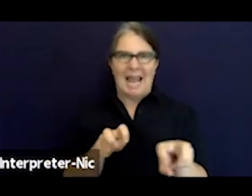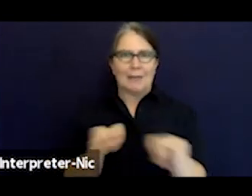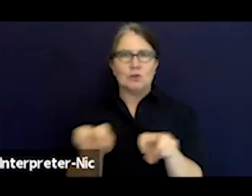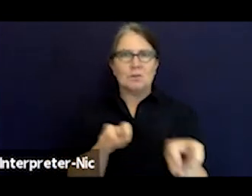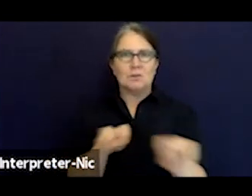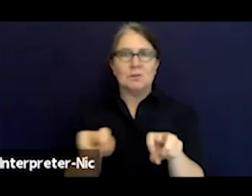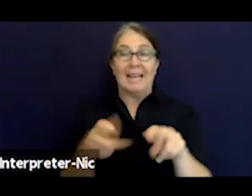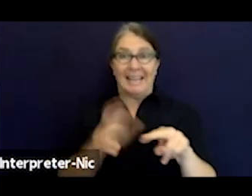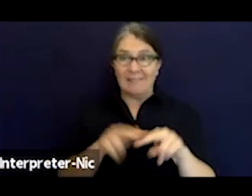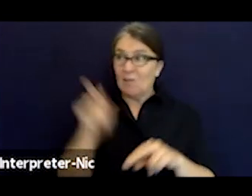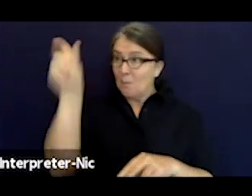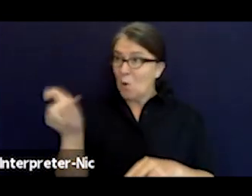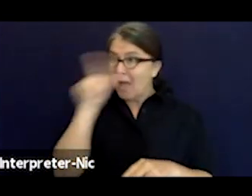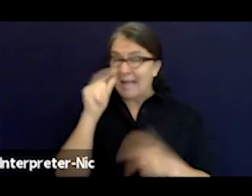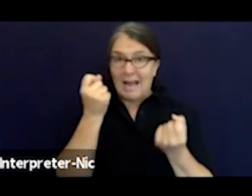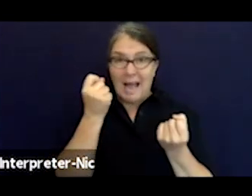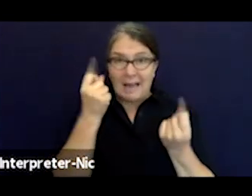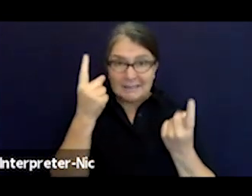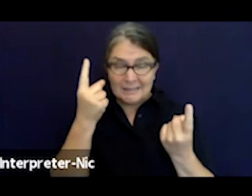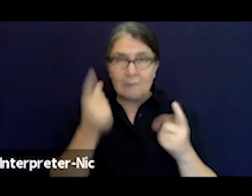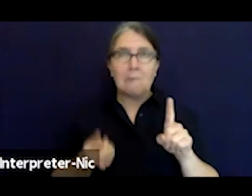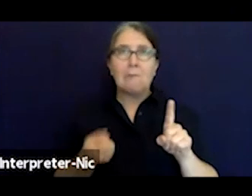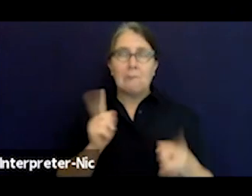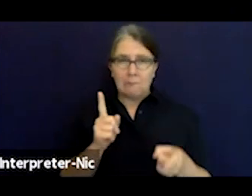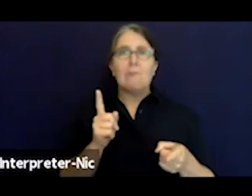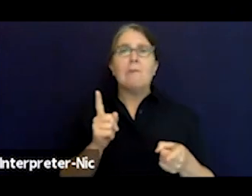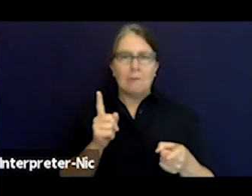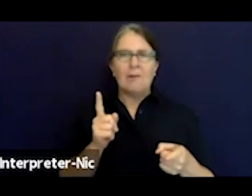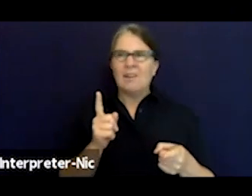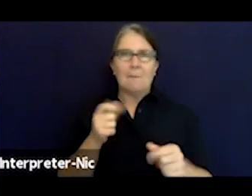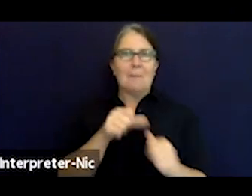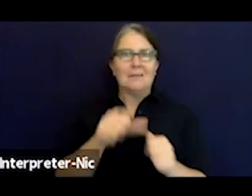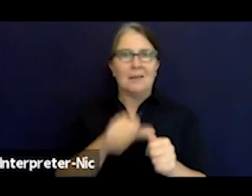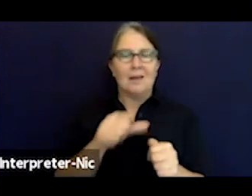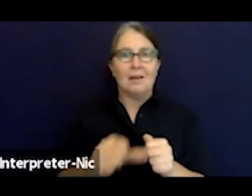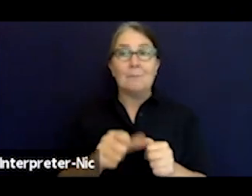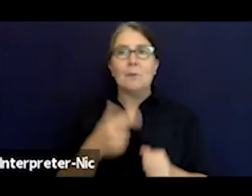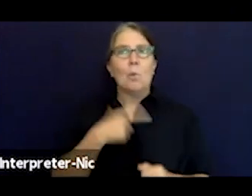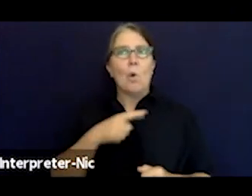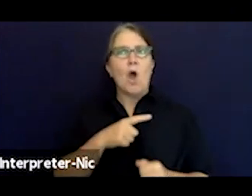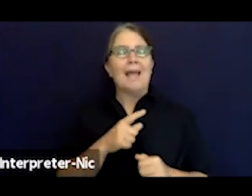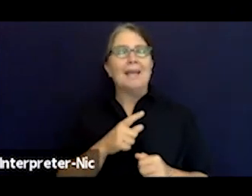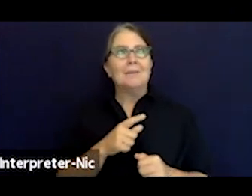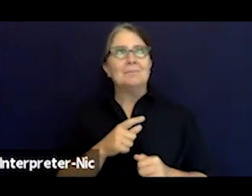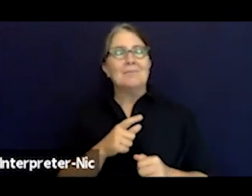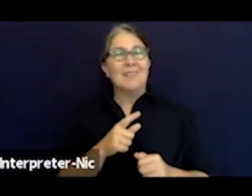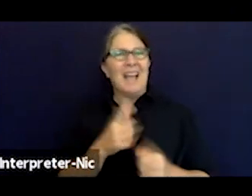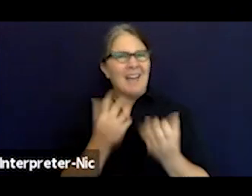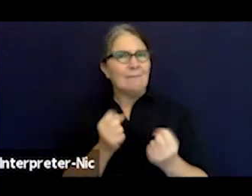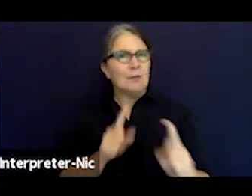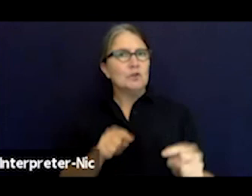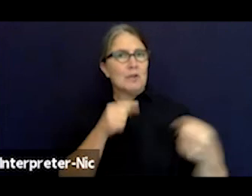brain around, all the better. Because one of the challenges about why only 10-15 per cent of